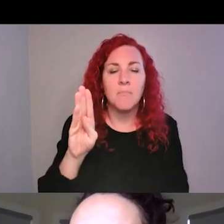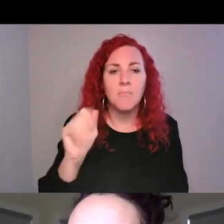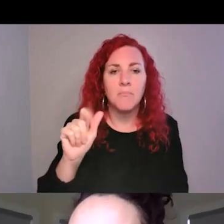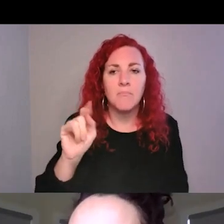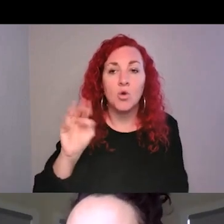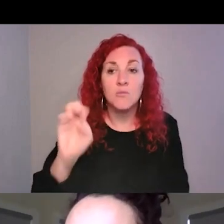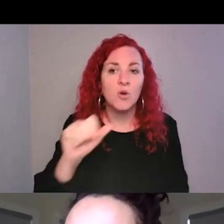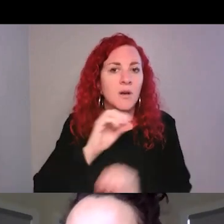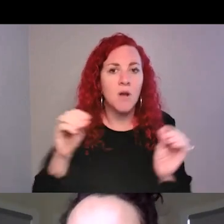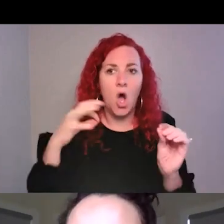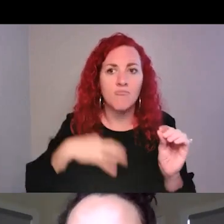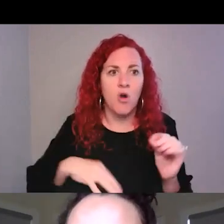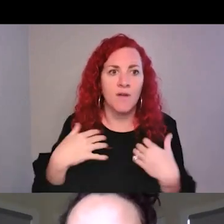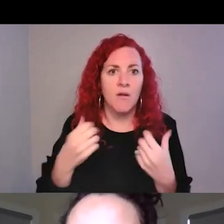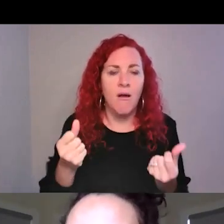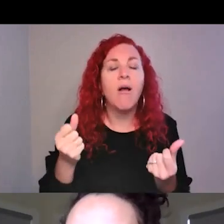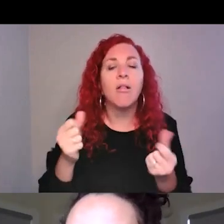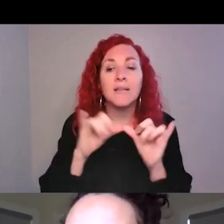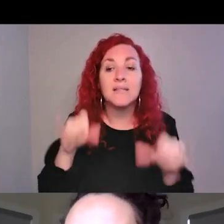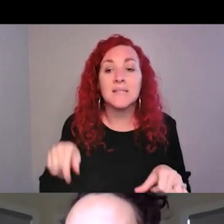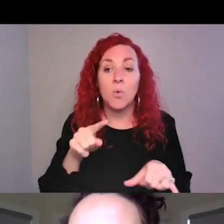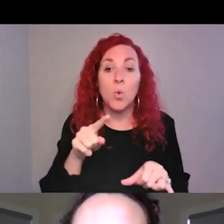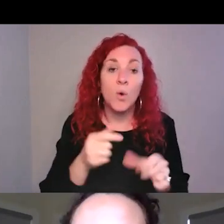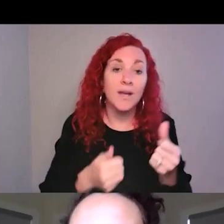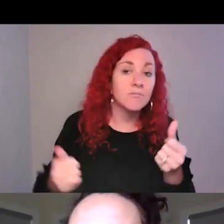LOCAL BEHAVIORAL HEALTH FOR BALTIMORE CITY.